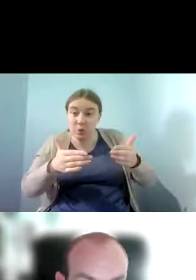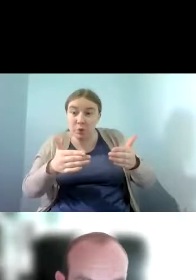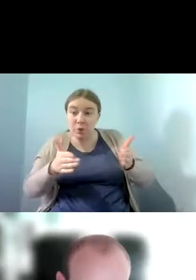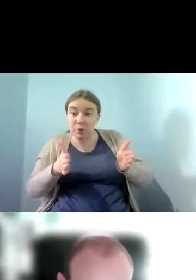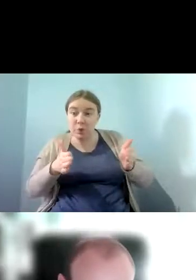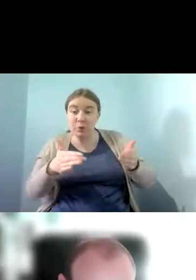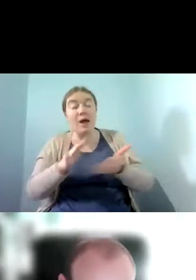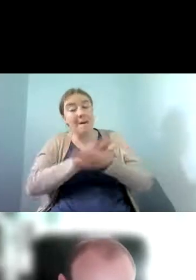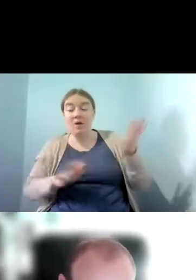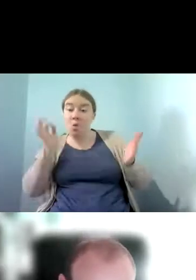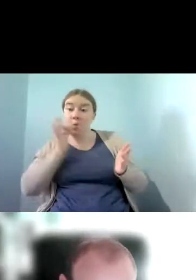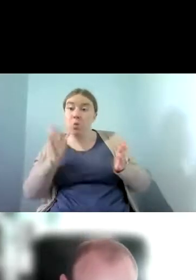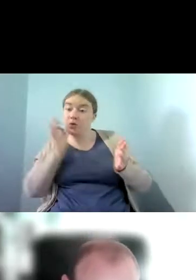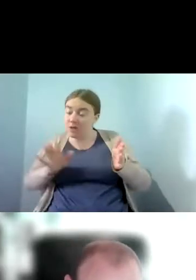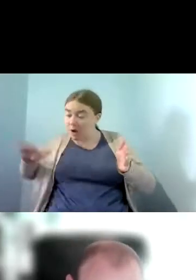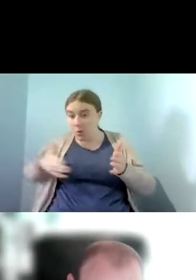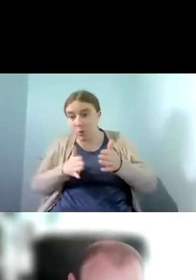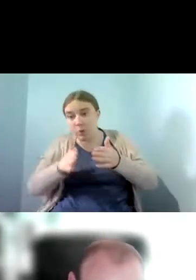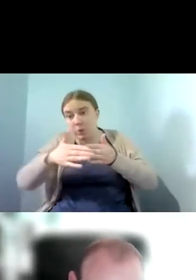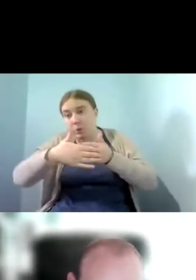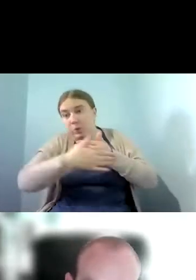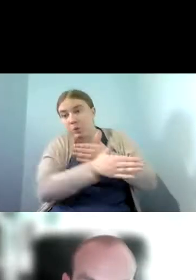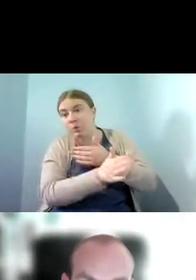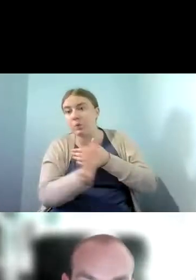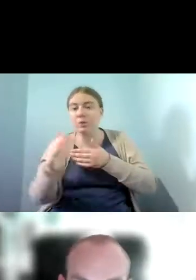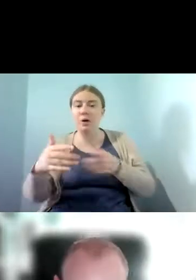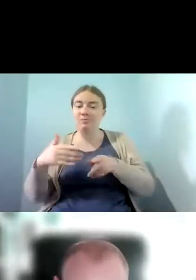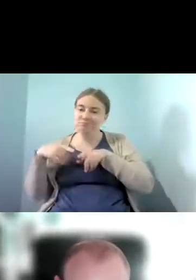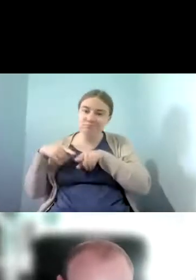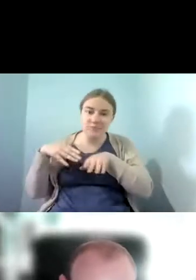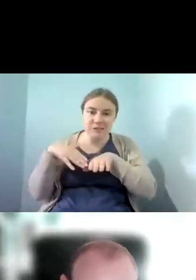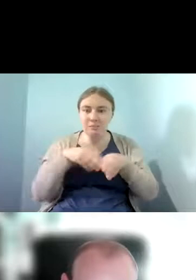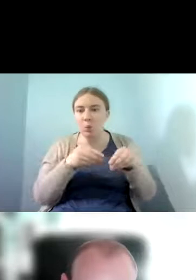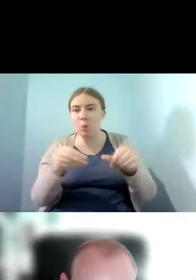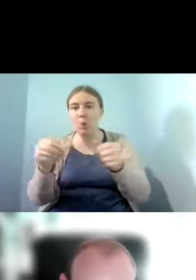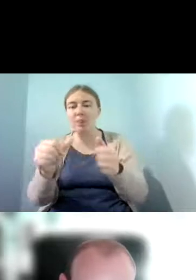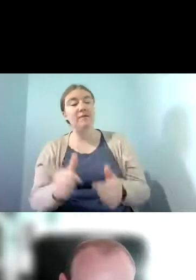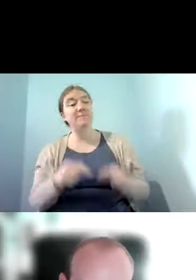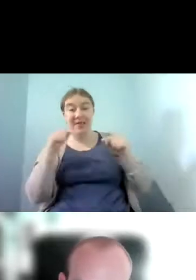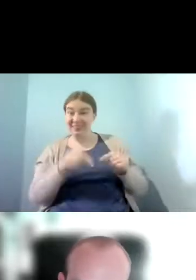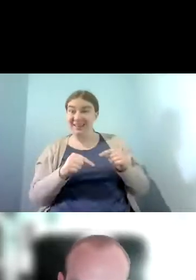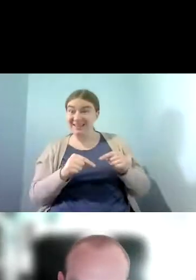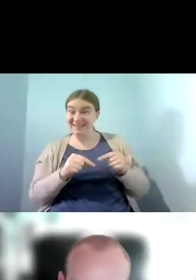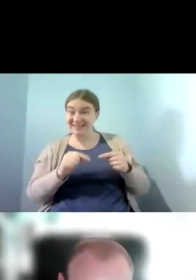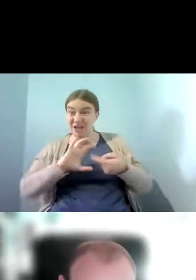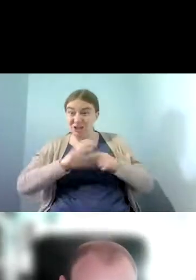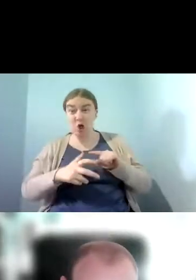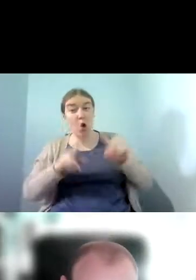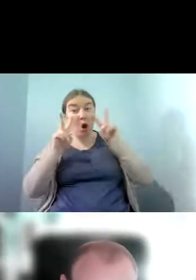fish past uniformly these boulders are much larger than they seem so they're a bit like an iceberg